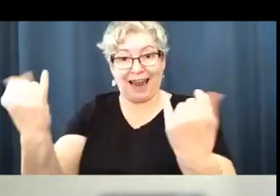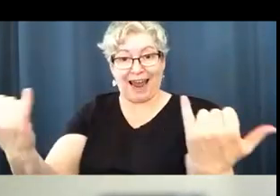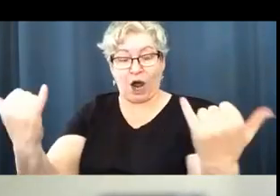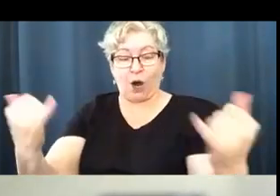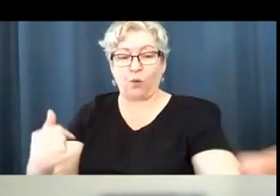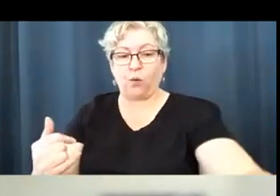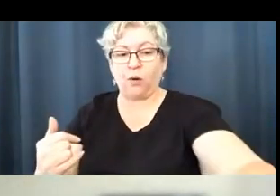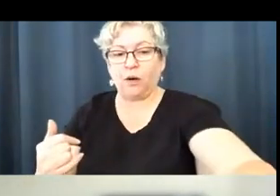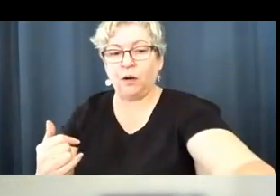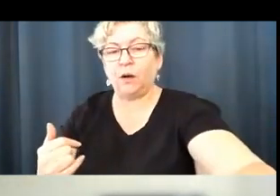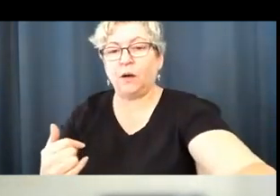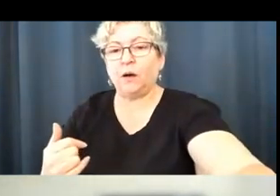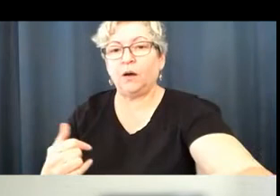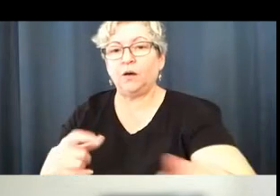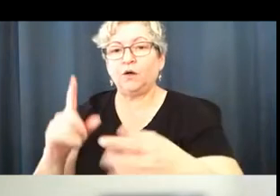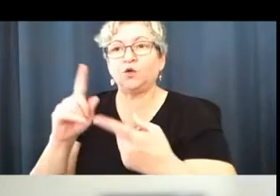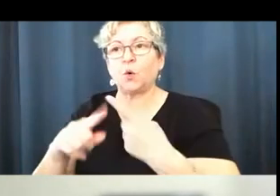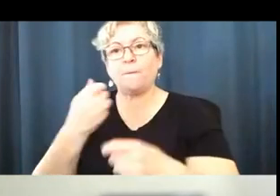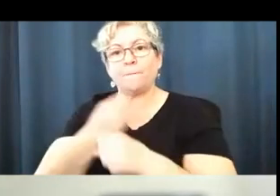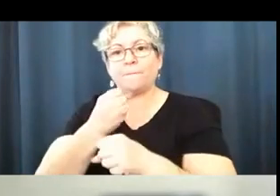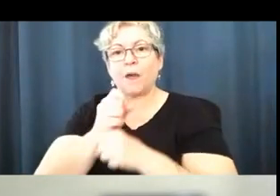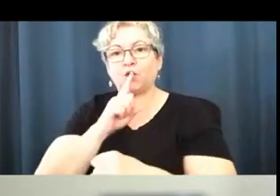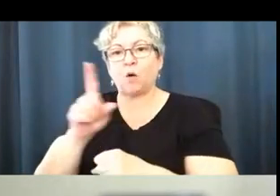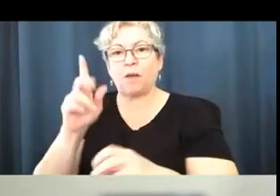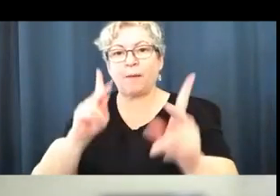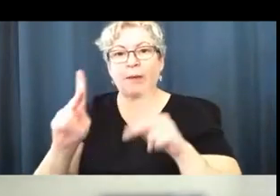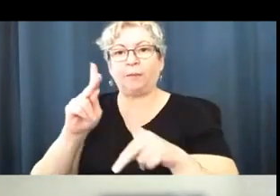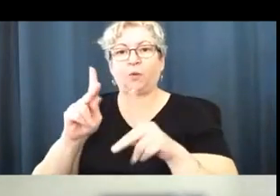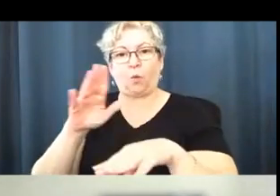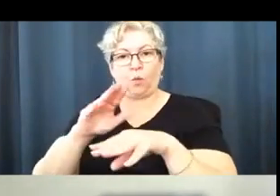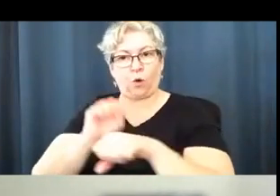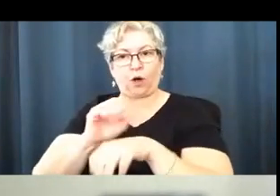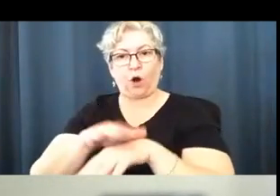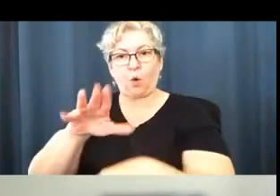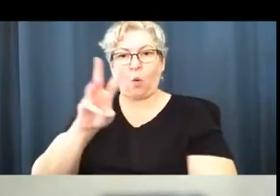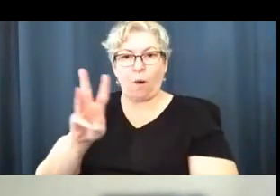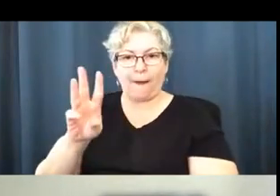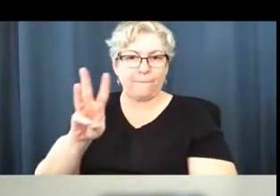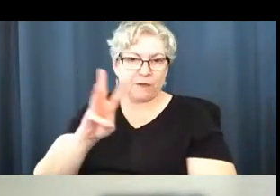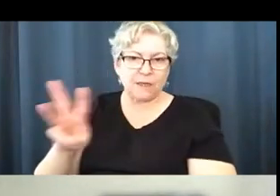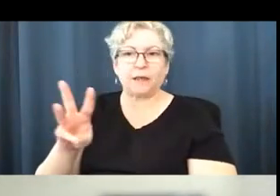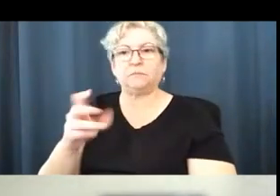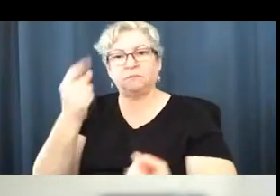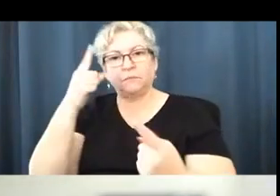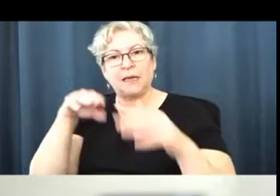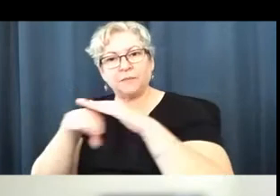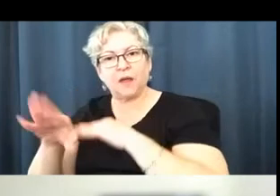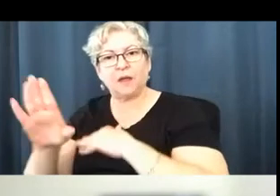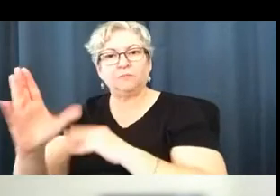to really ensure that the people working on your website understand accessibility and what their responsibility is